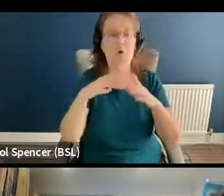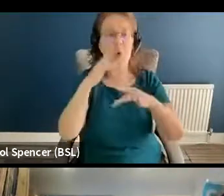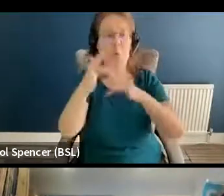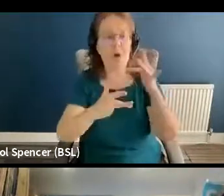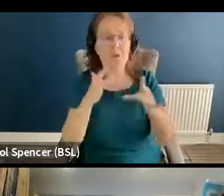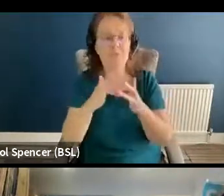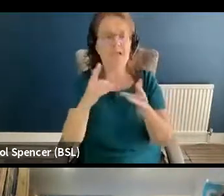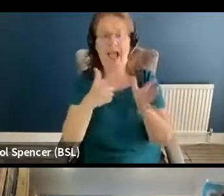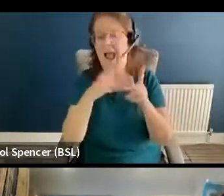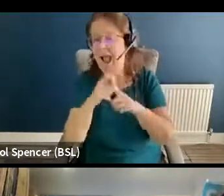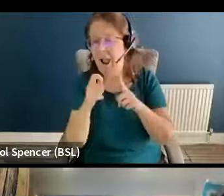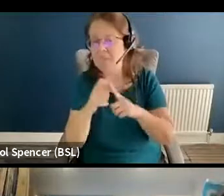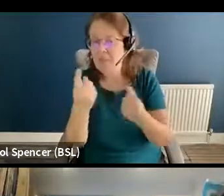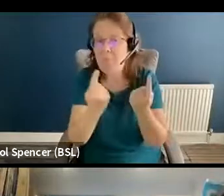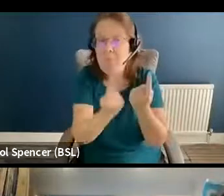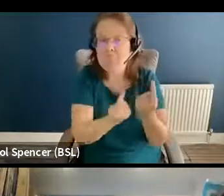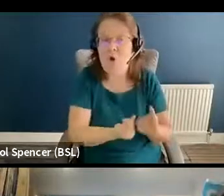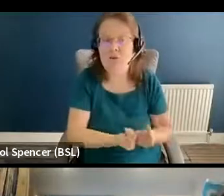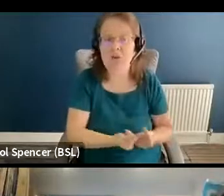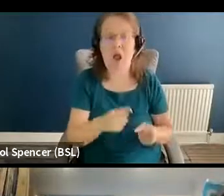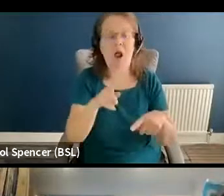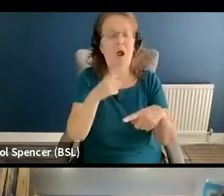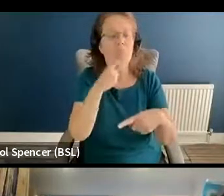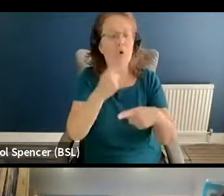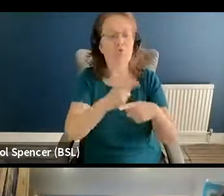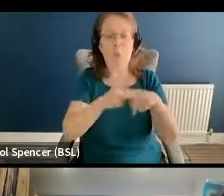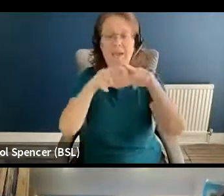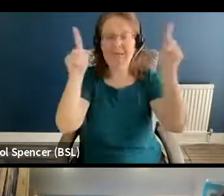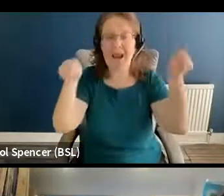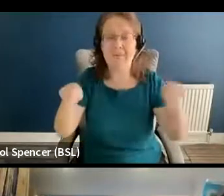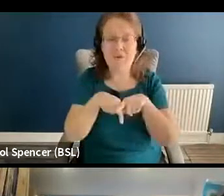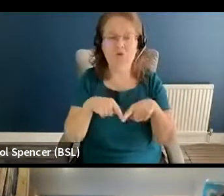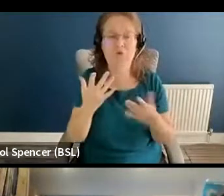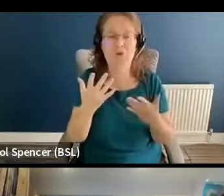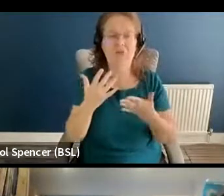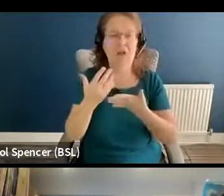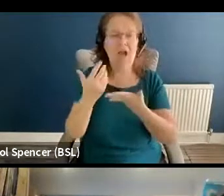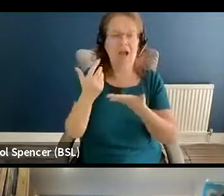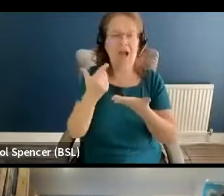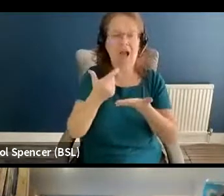but even products like talking televisions or helping, for example, the Bank of England with